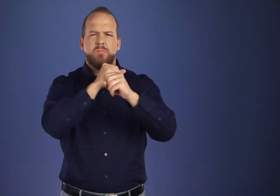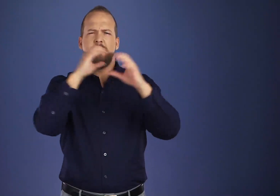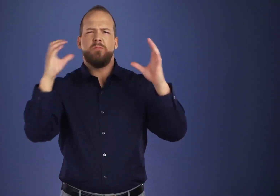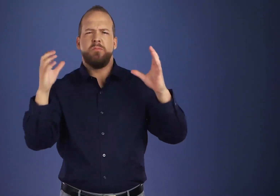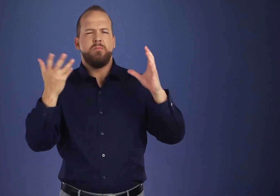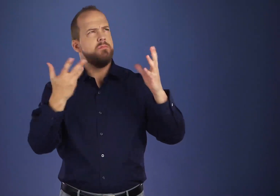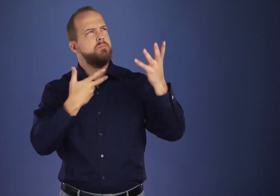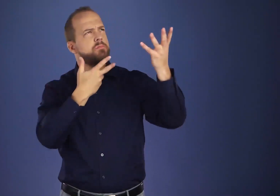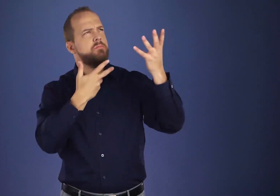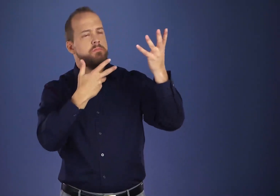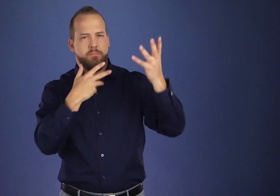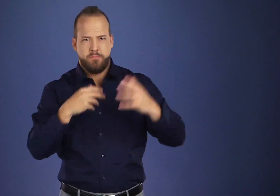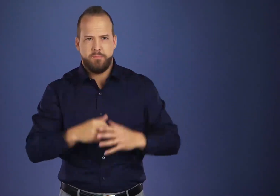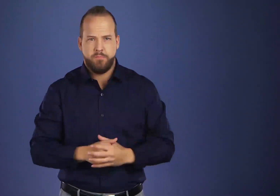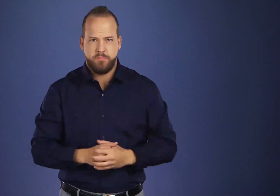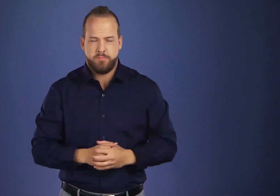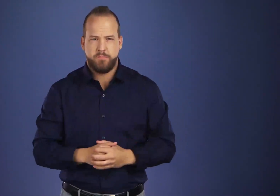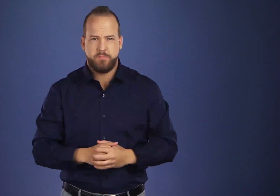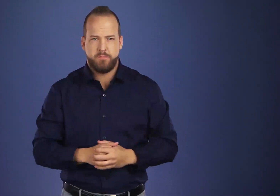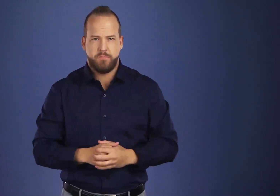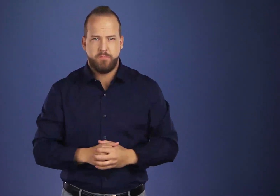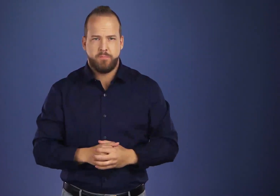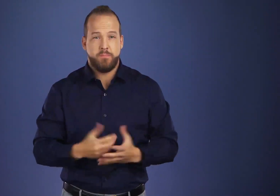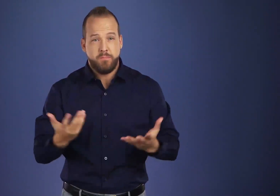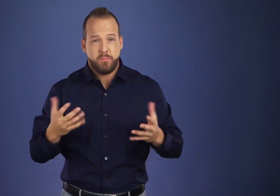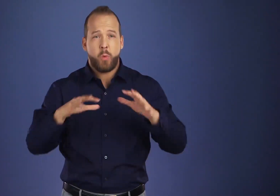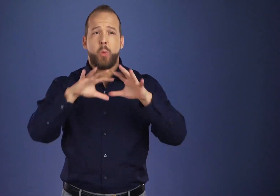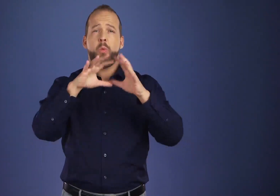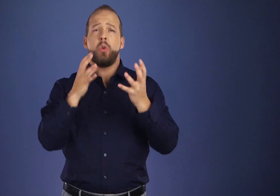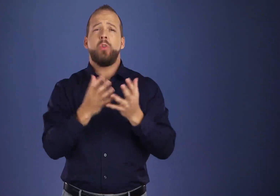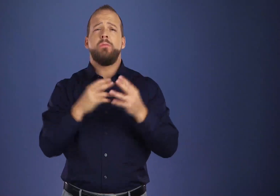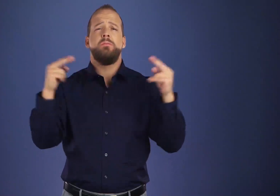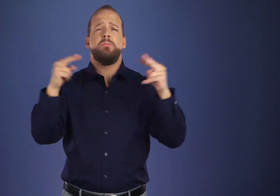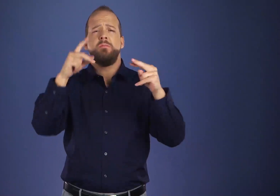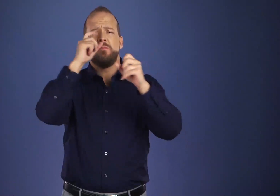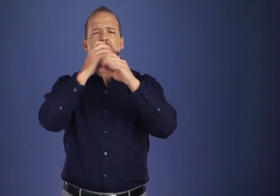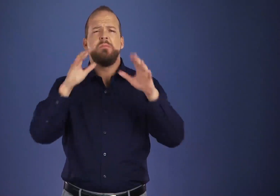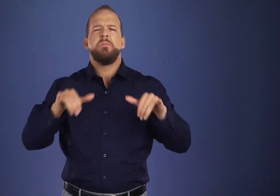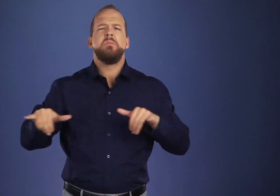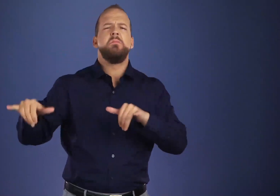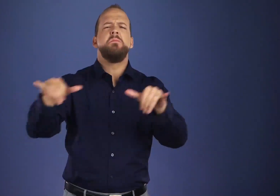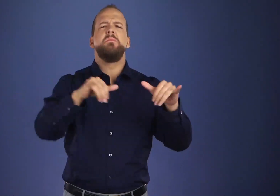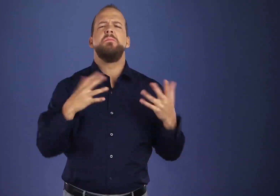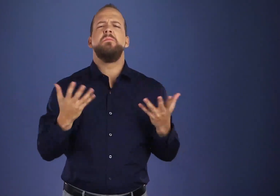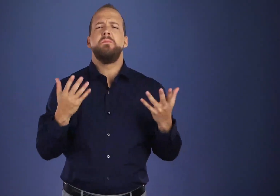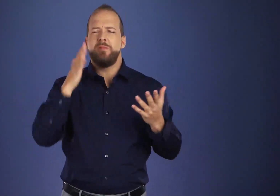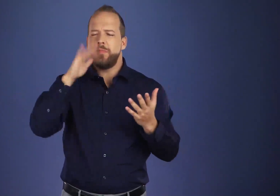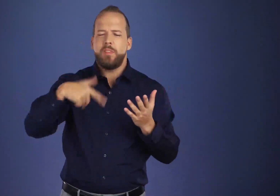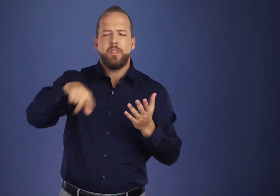To every worldly and practical-minded beginner, this Step looks hard, even impossible.